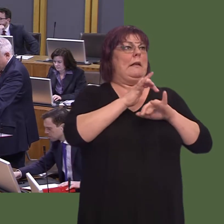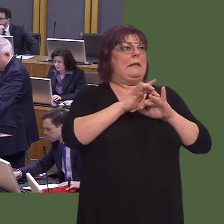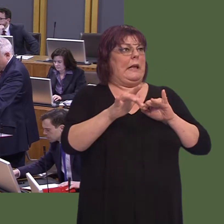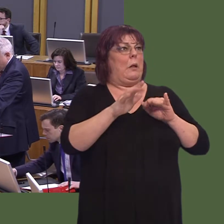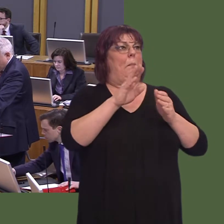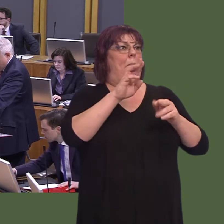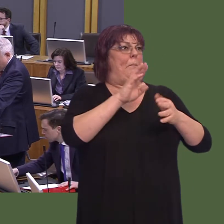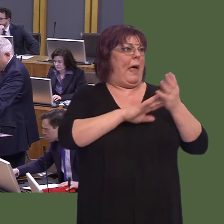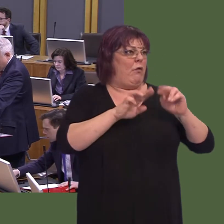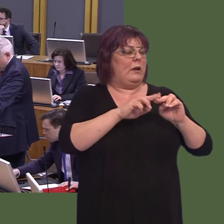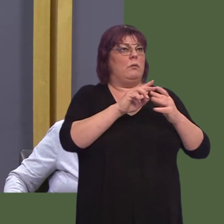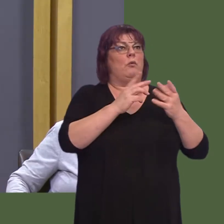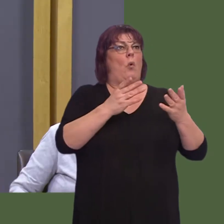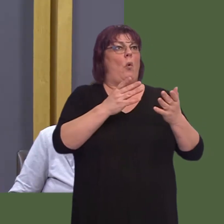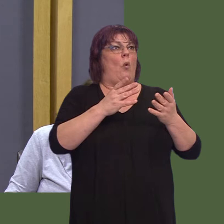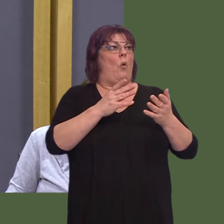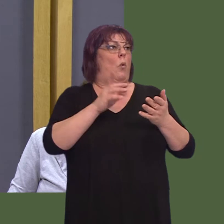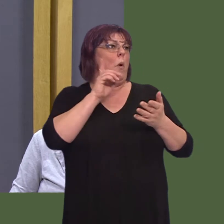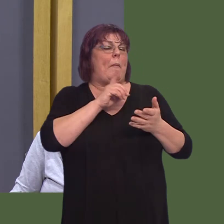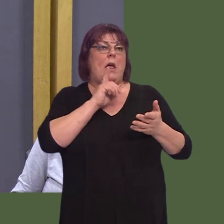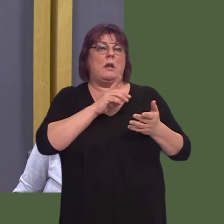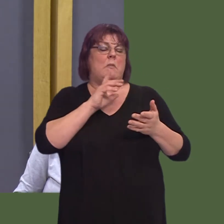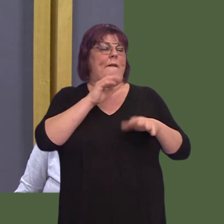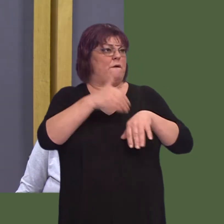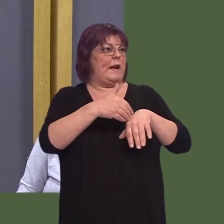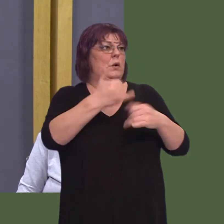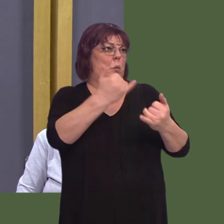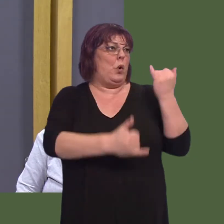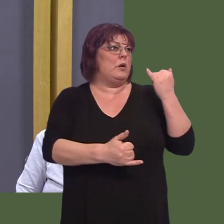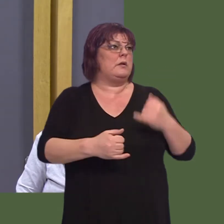under seven years of austerity, according to the Equality and Human Rights Commission,